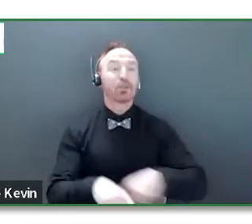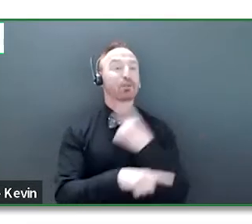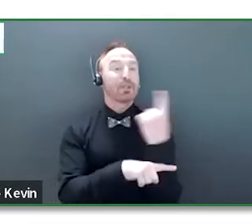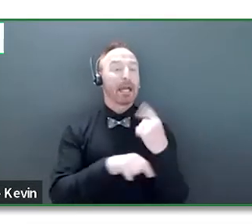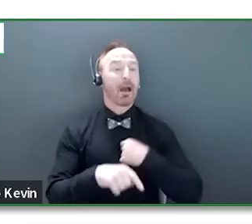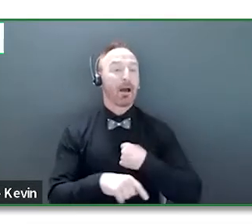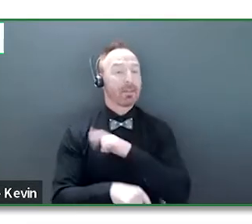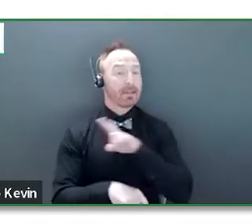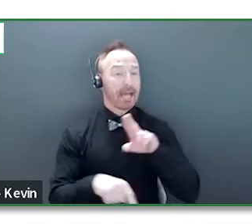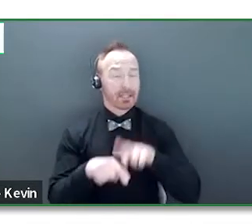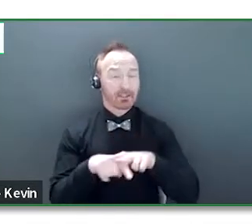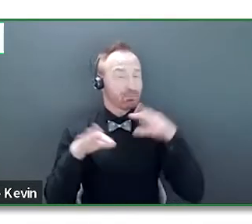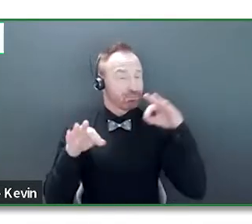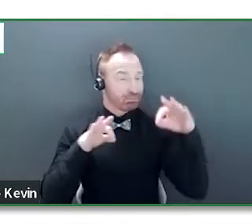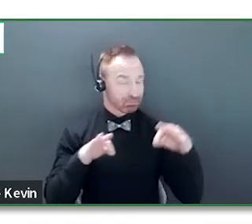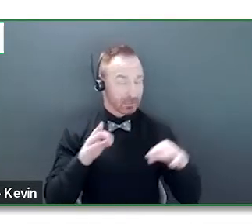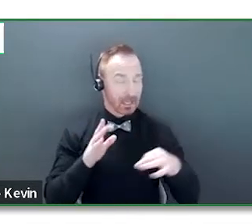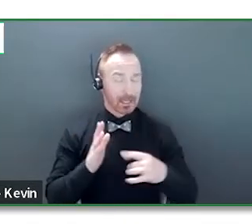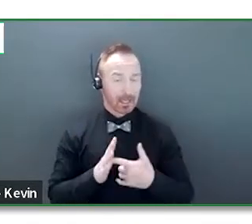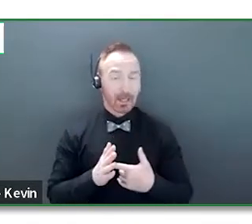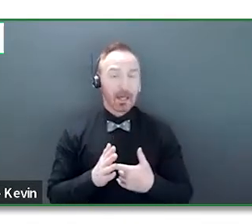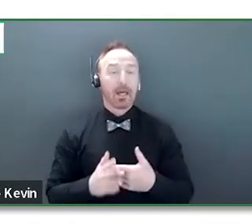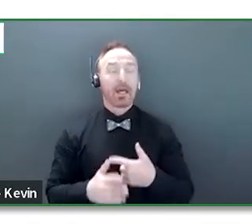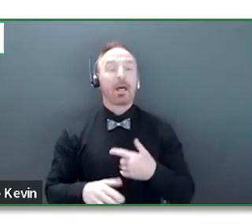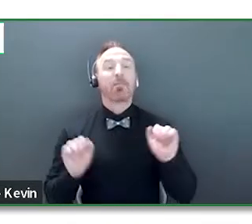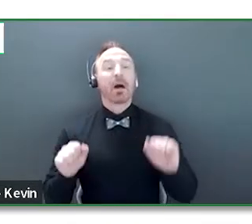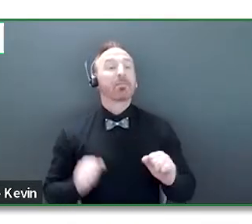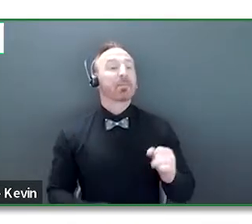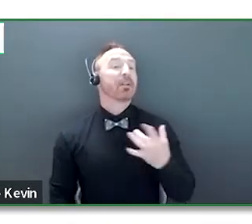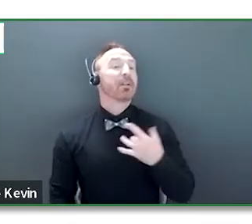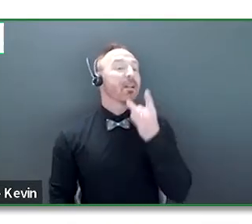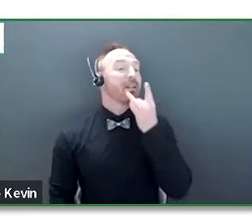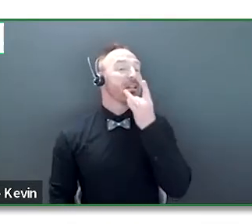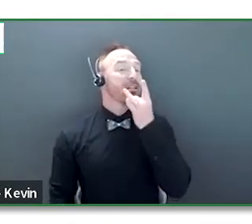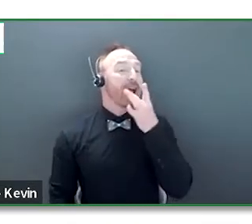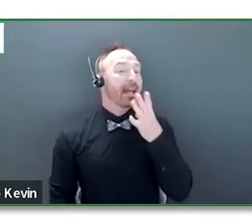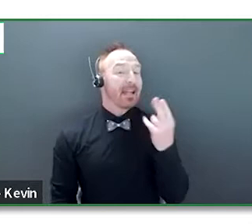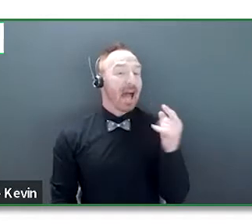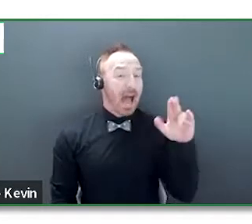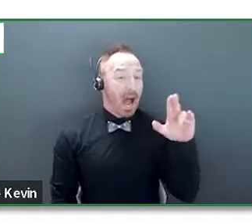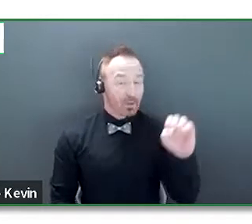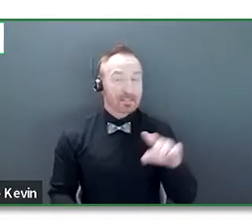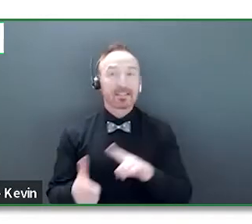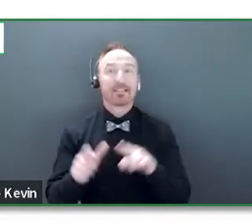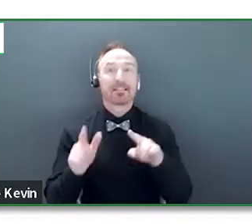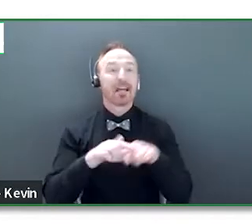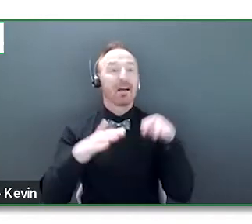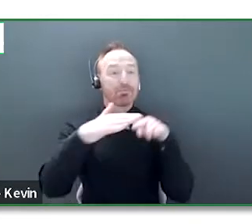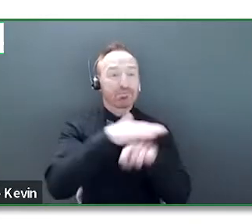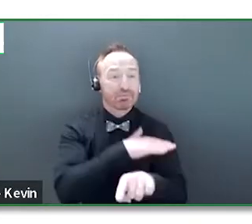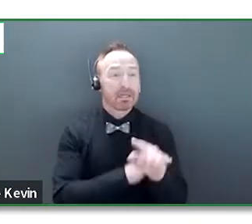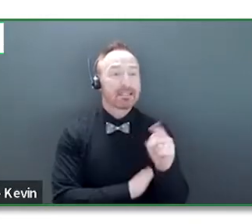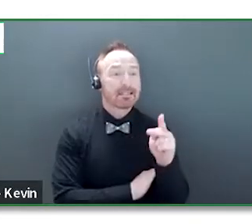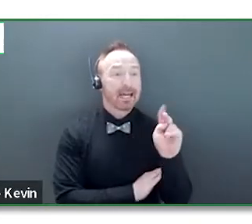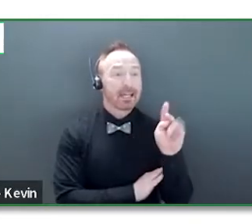So, we're talking about lighthouses, tunnels, historical monuments, vessels,